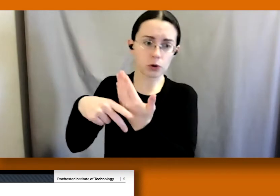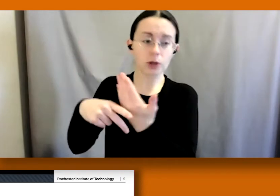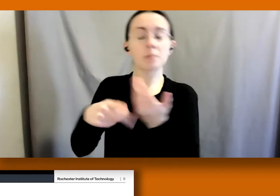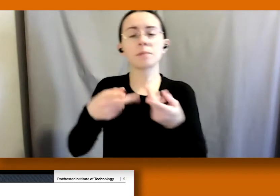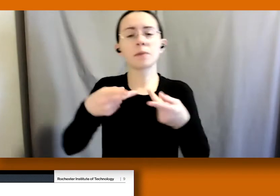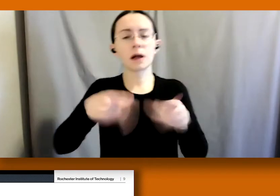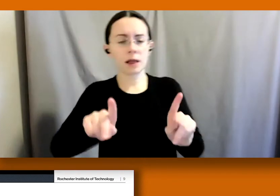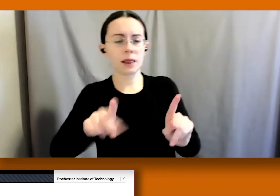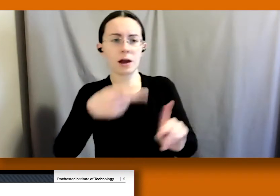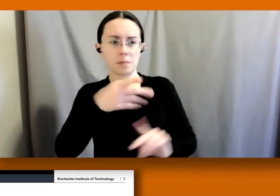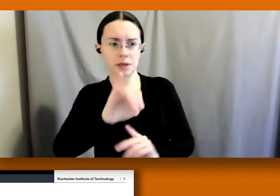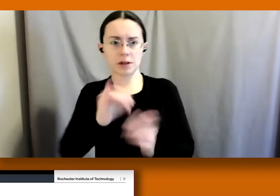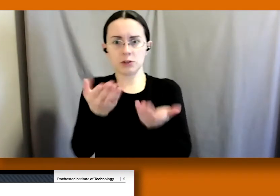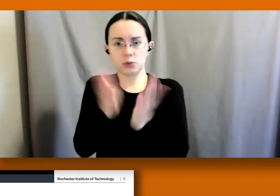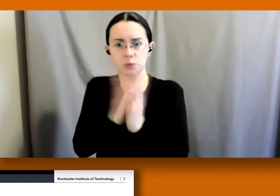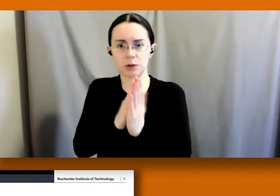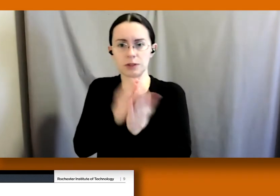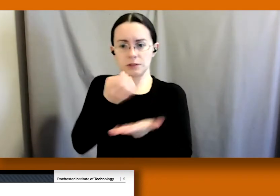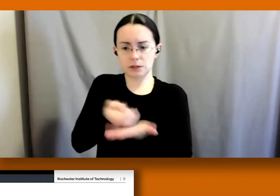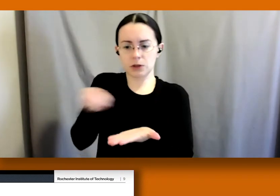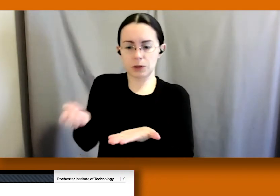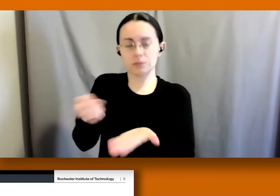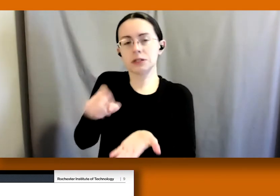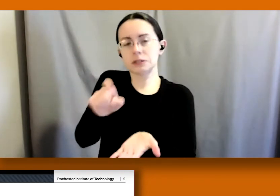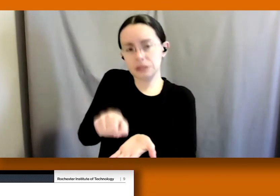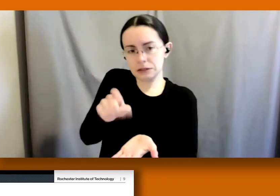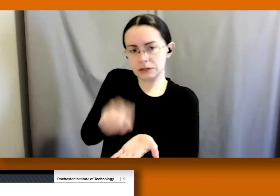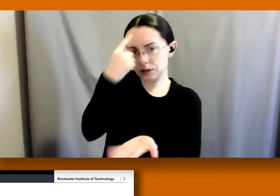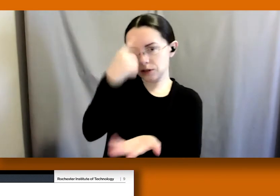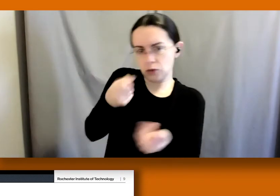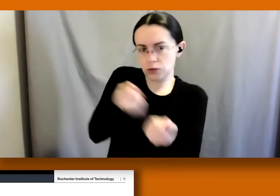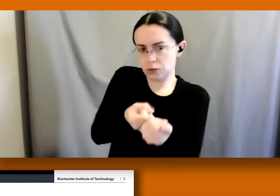that is necessary to support the proposed research.